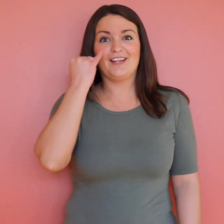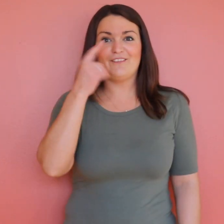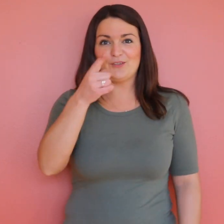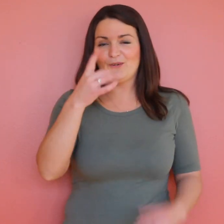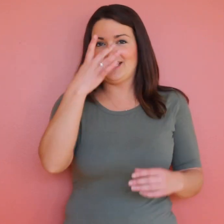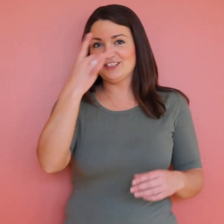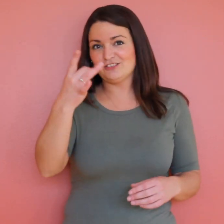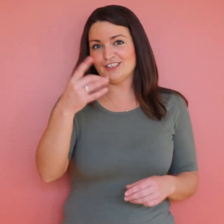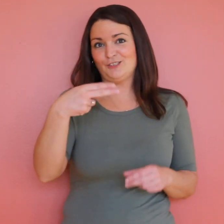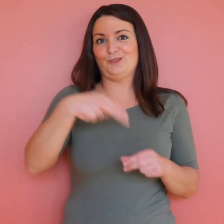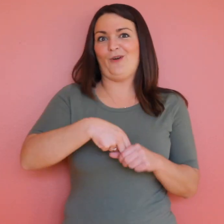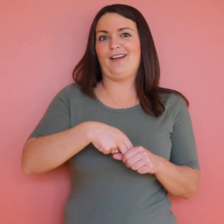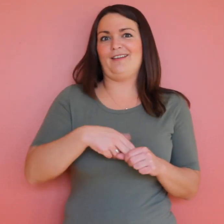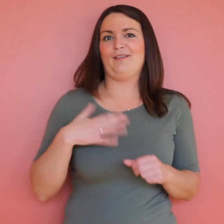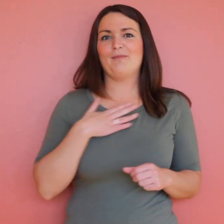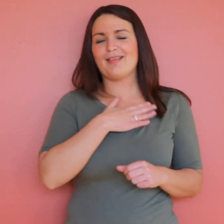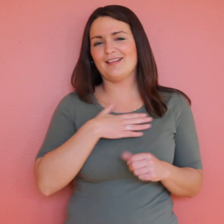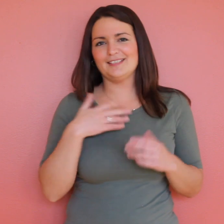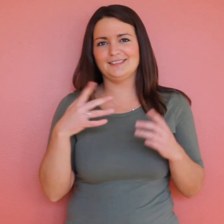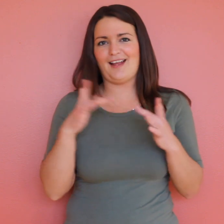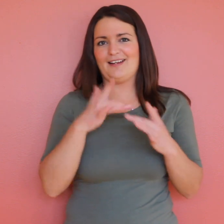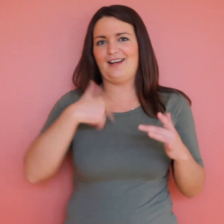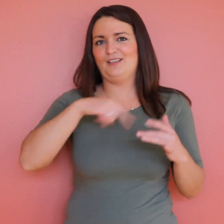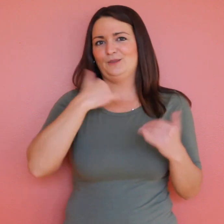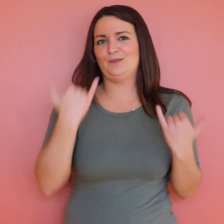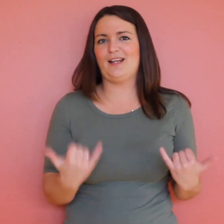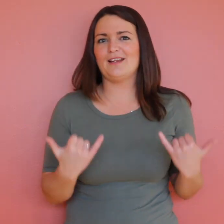If you are interested in joining, then please contact us today!